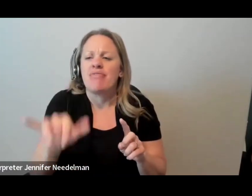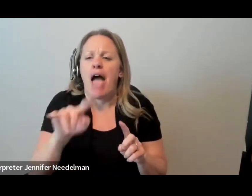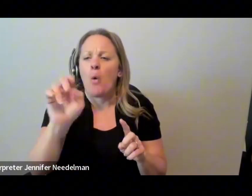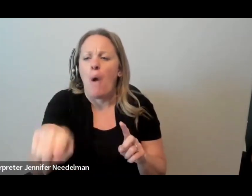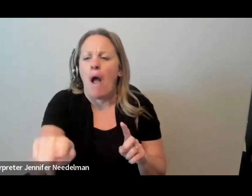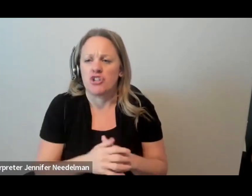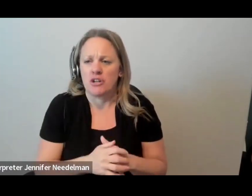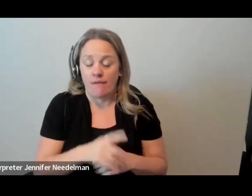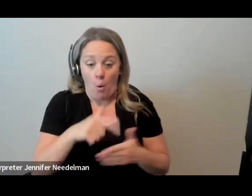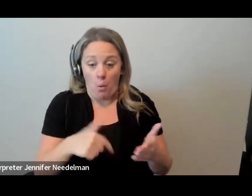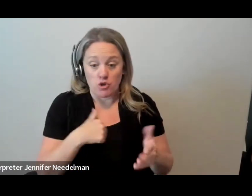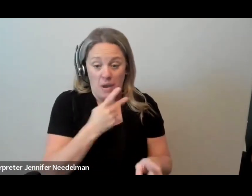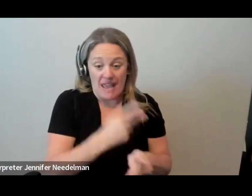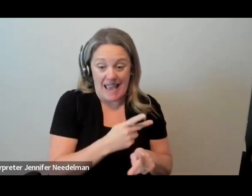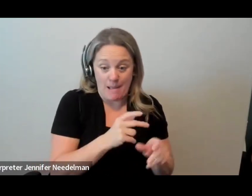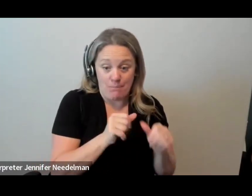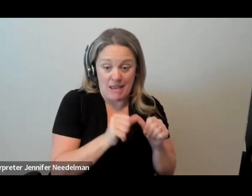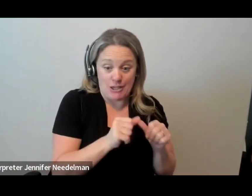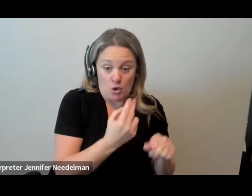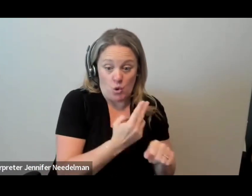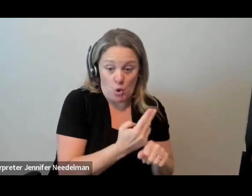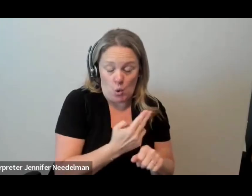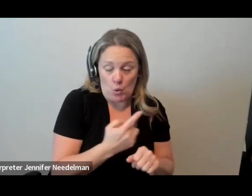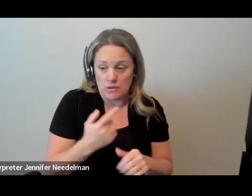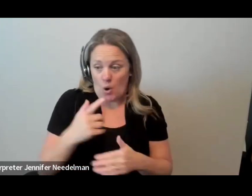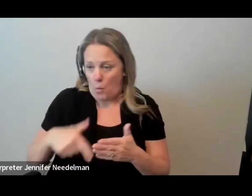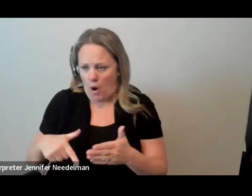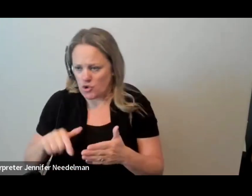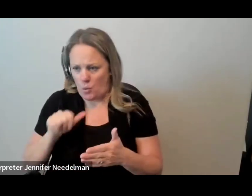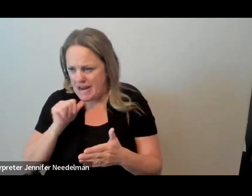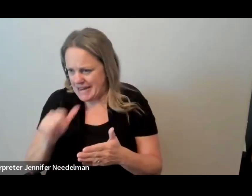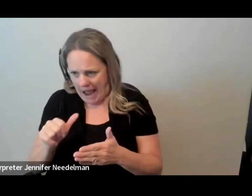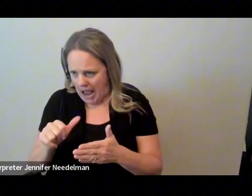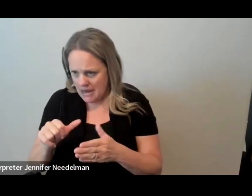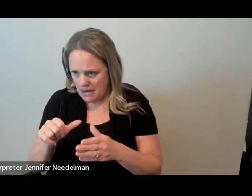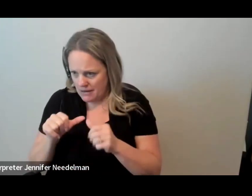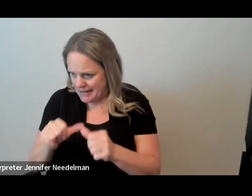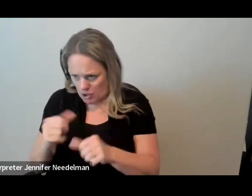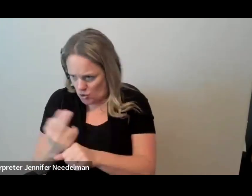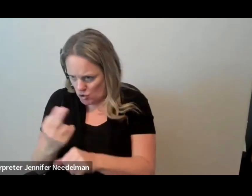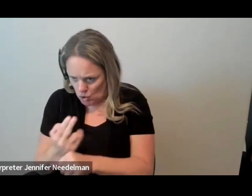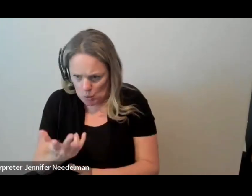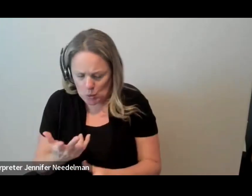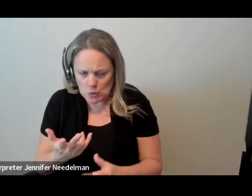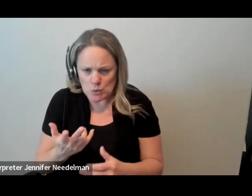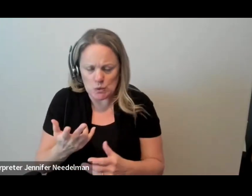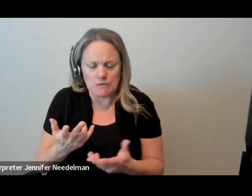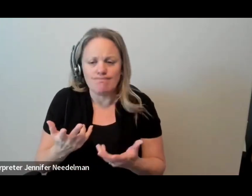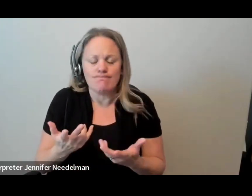what do we don't keep? How do we go forward? We don't want to leave anyone behind. Love to get your thoughts on that Kelsey.